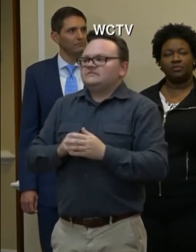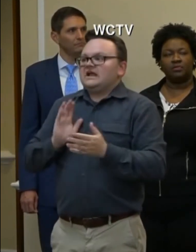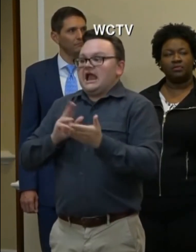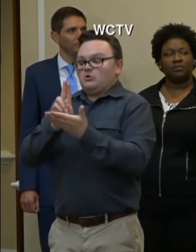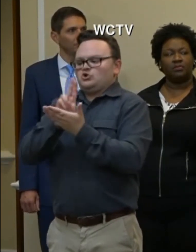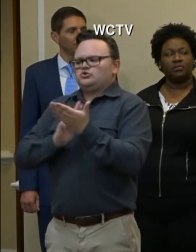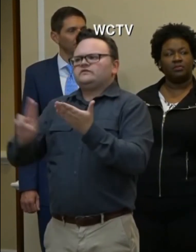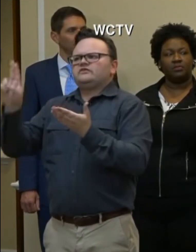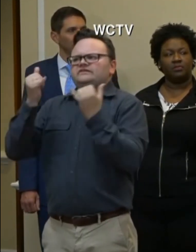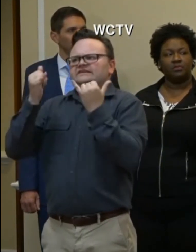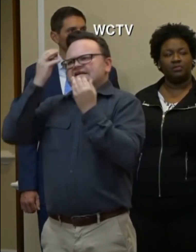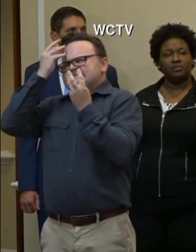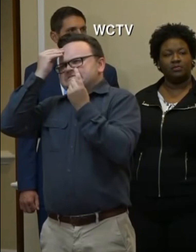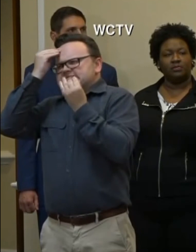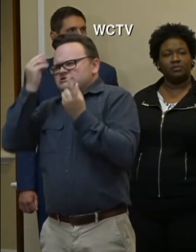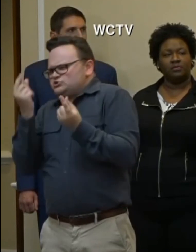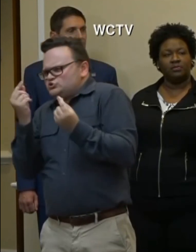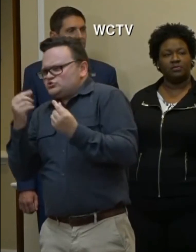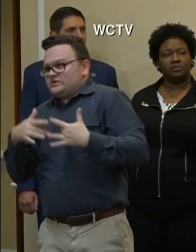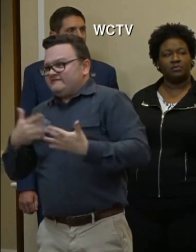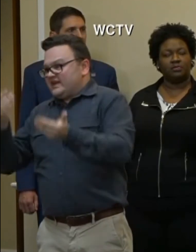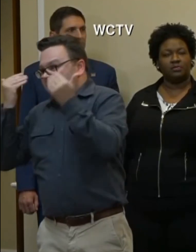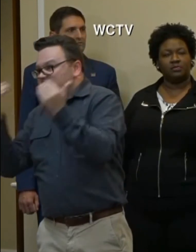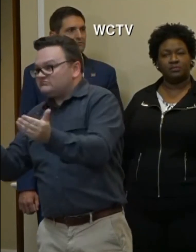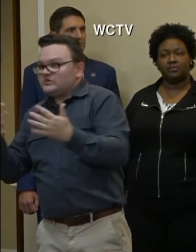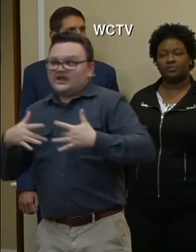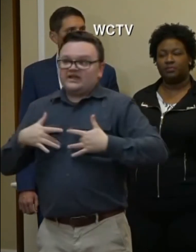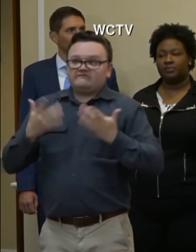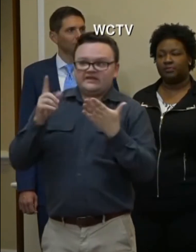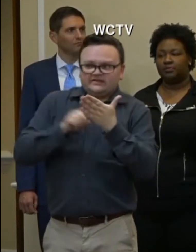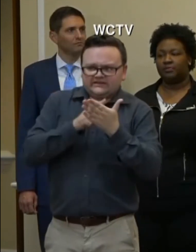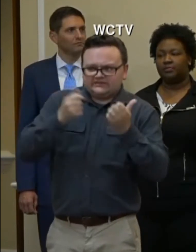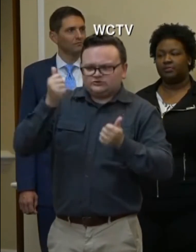and then yeah I mean the Department of Health has been in contact with the